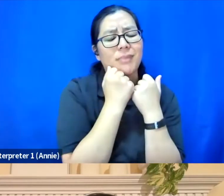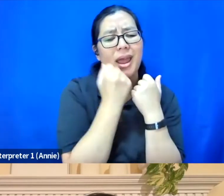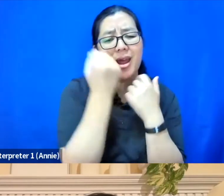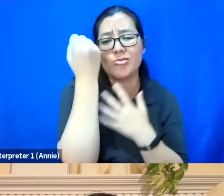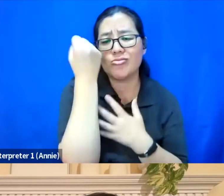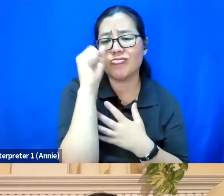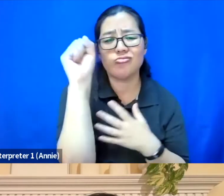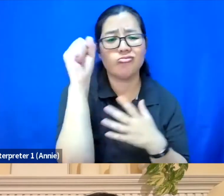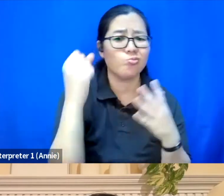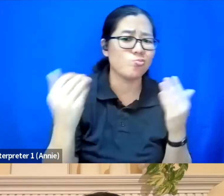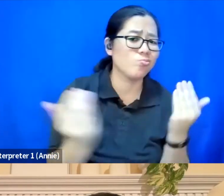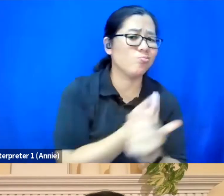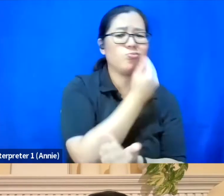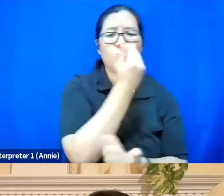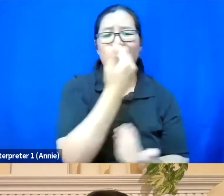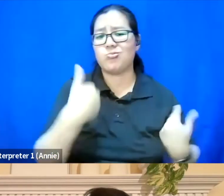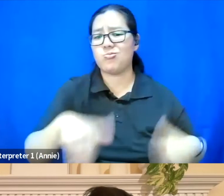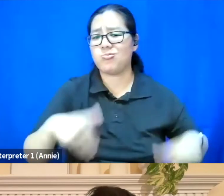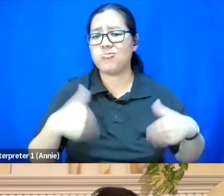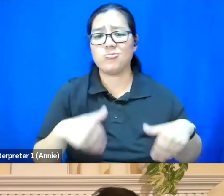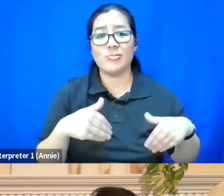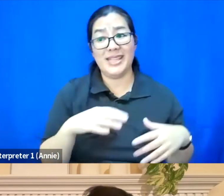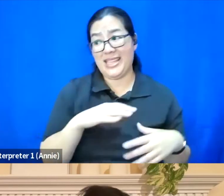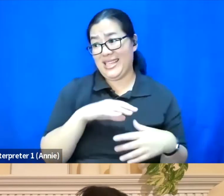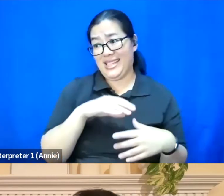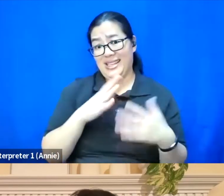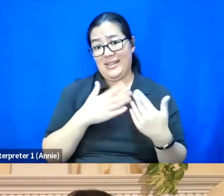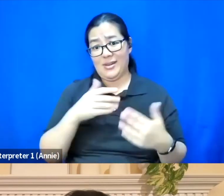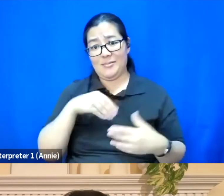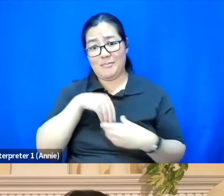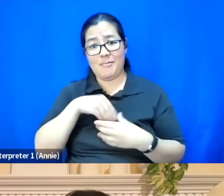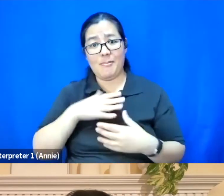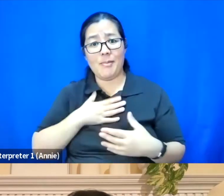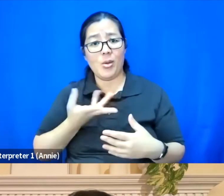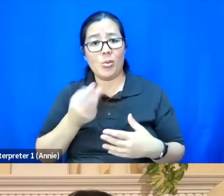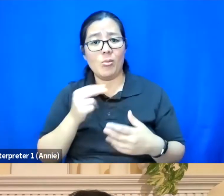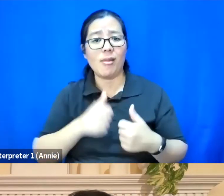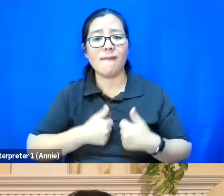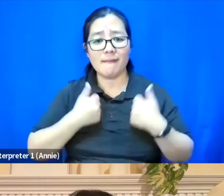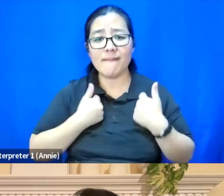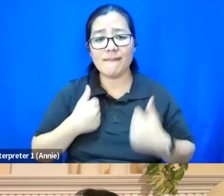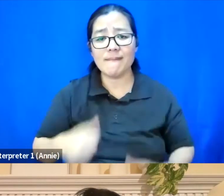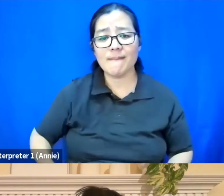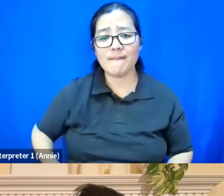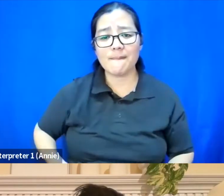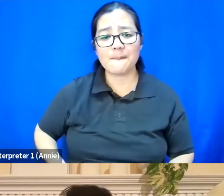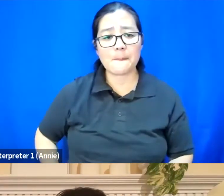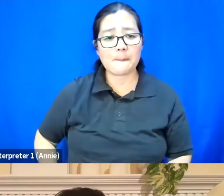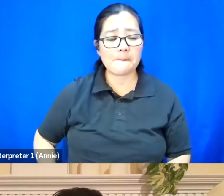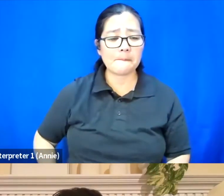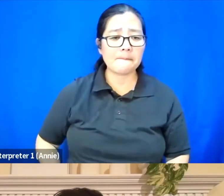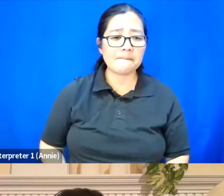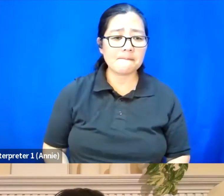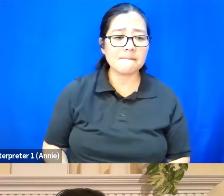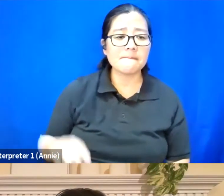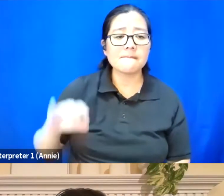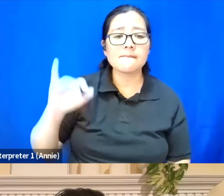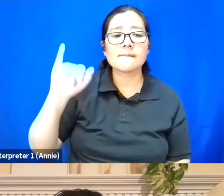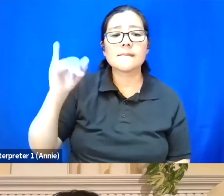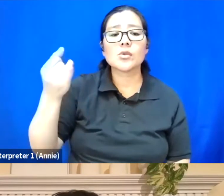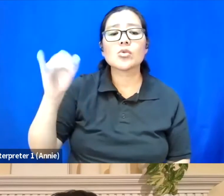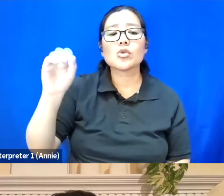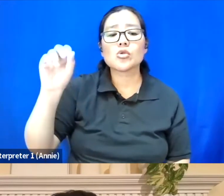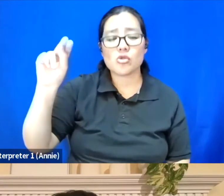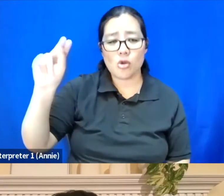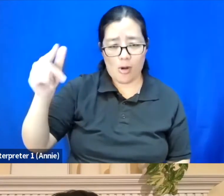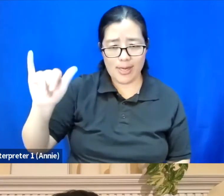And I -- we were talking about systems earlier and the difficulty that disability can create